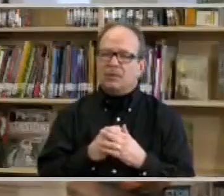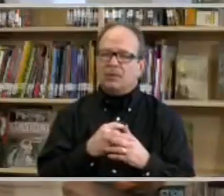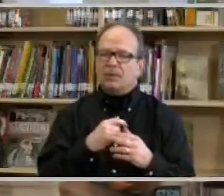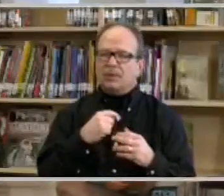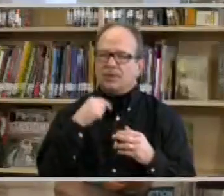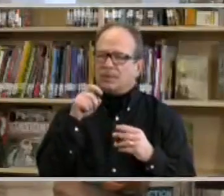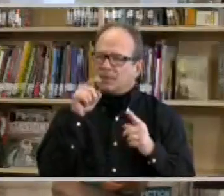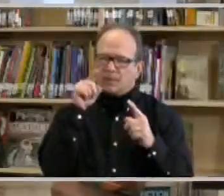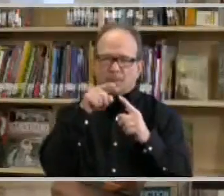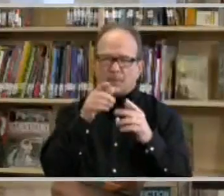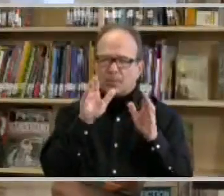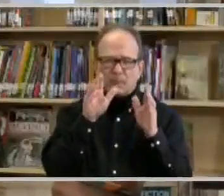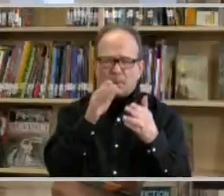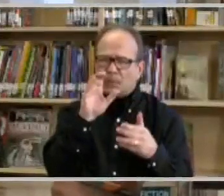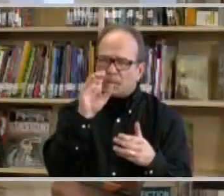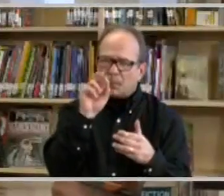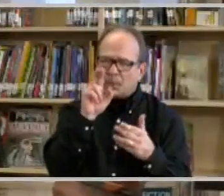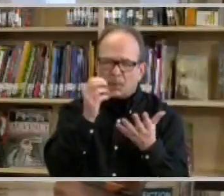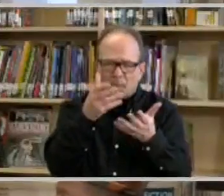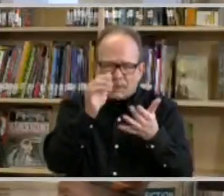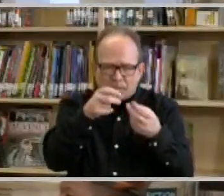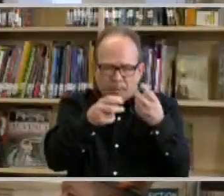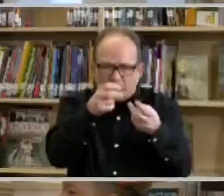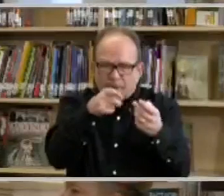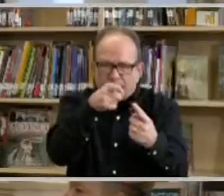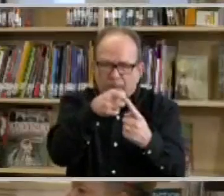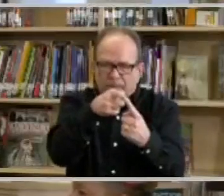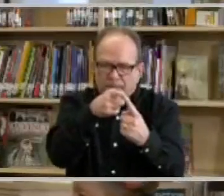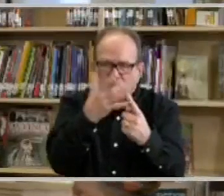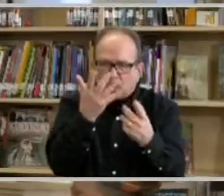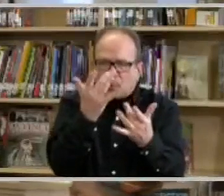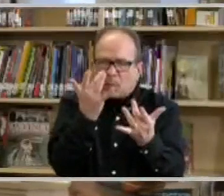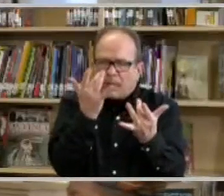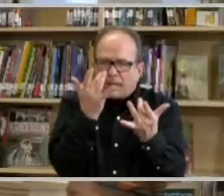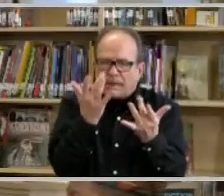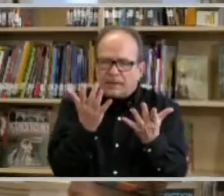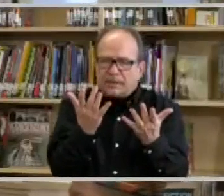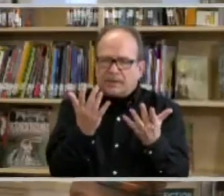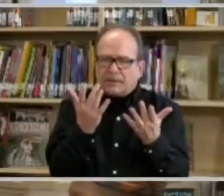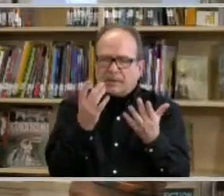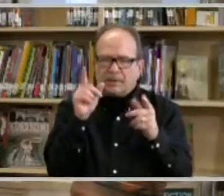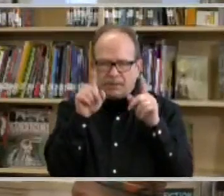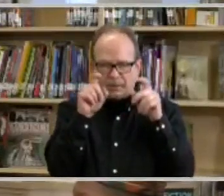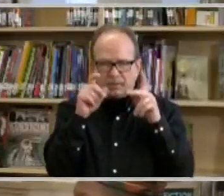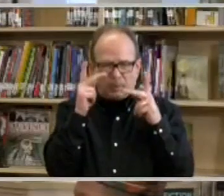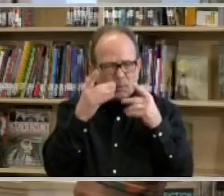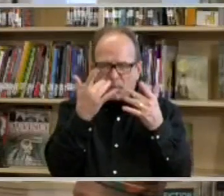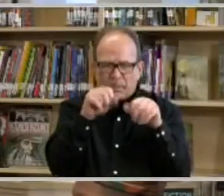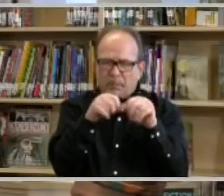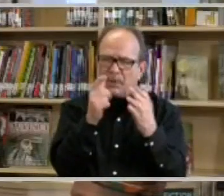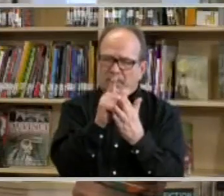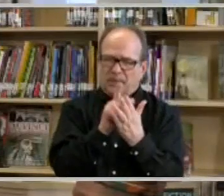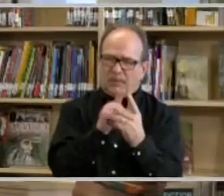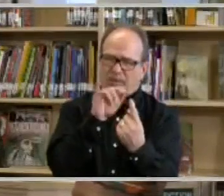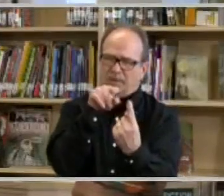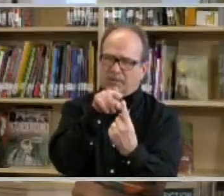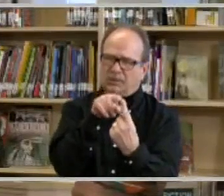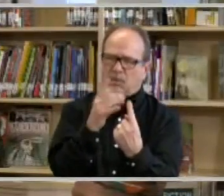BUT WE NEED TO GET TO THE CORE OF WHAT IS GOING ON THAT'S